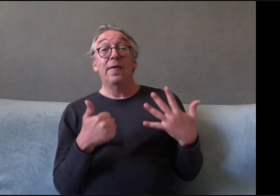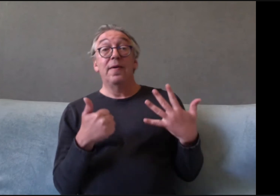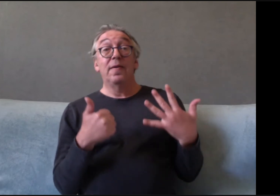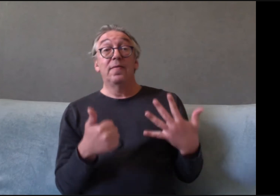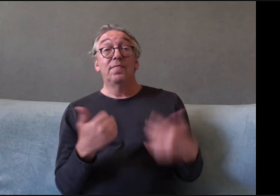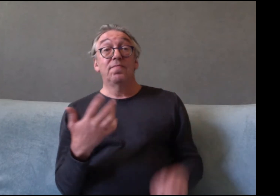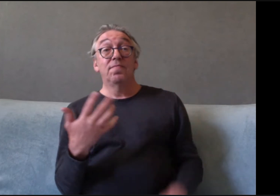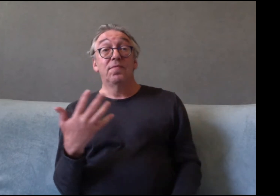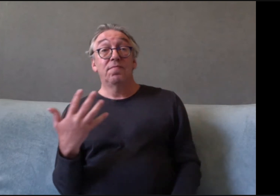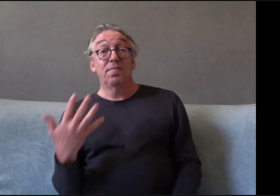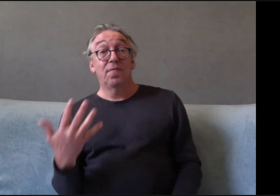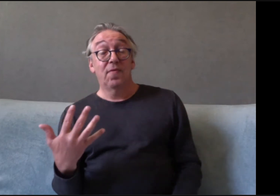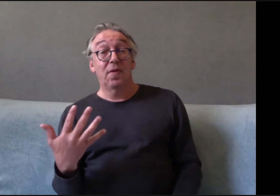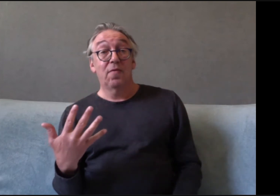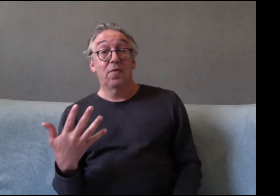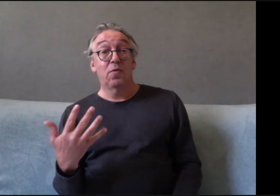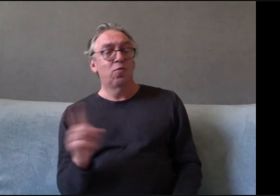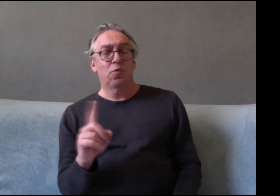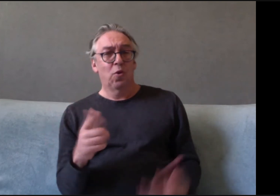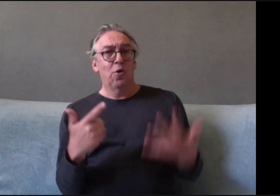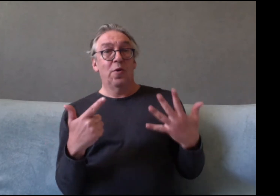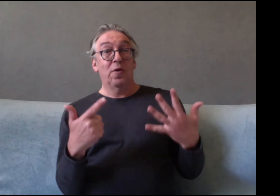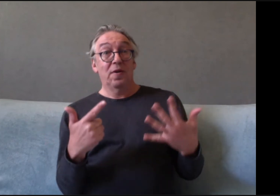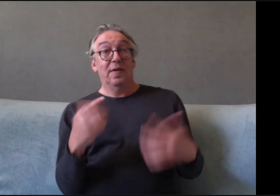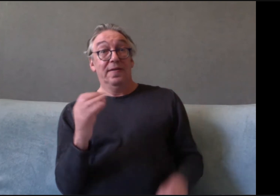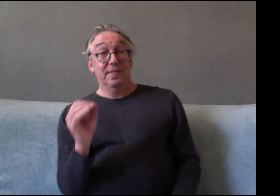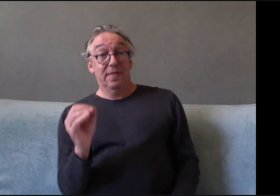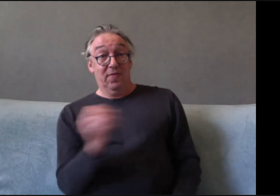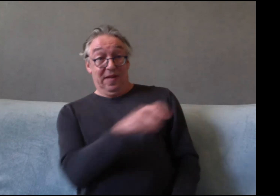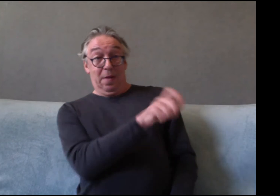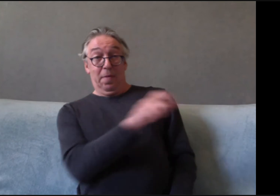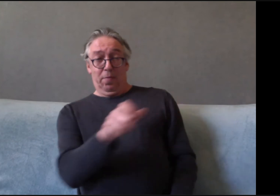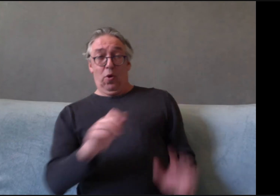There are 78 people, and out of 78, 65 are infected.